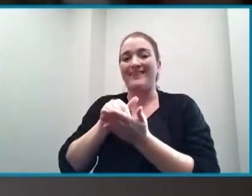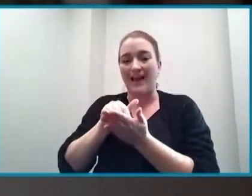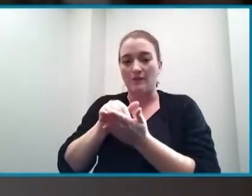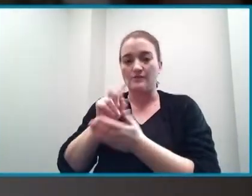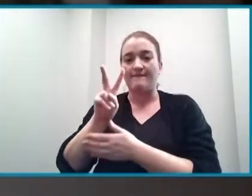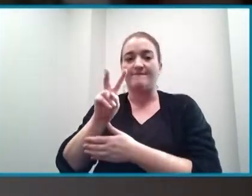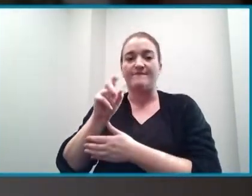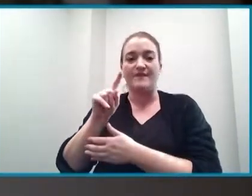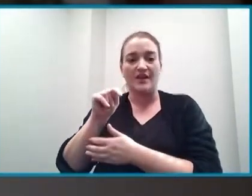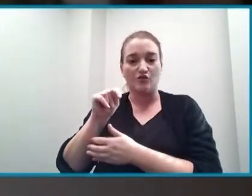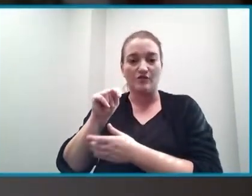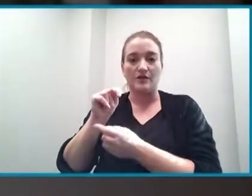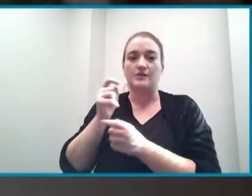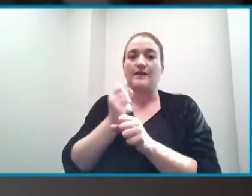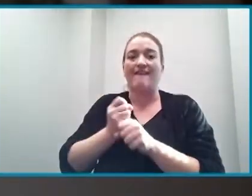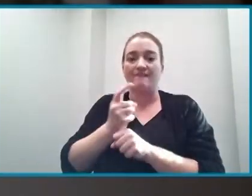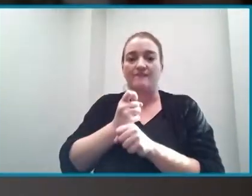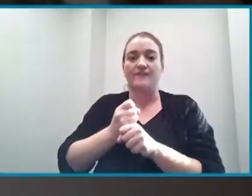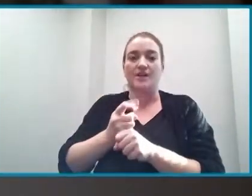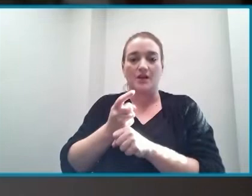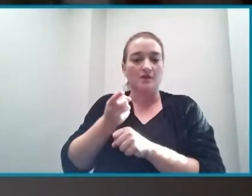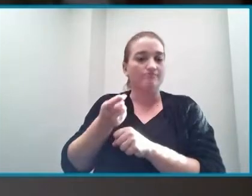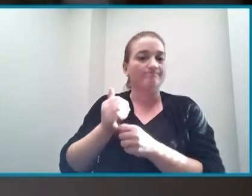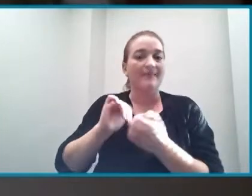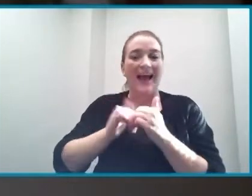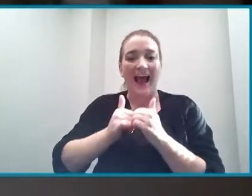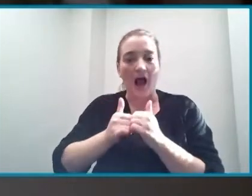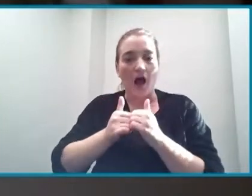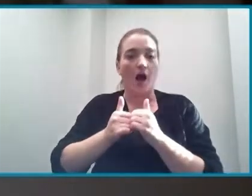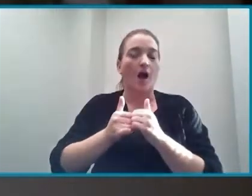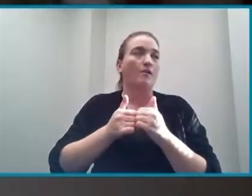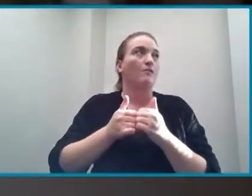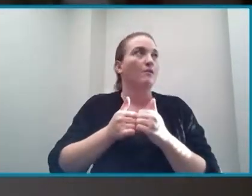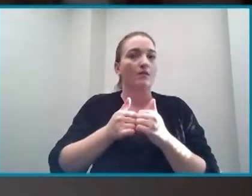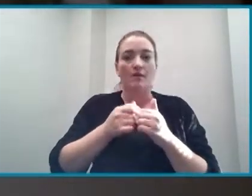they help them reclaim their lives from addiction and homelessness